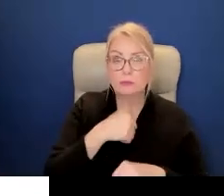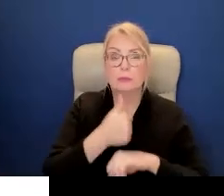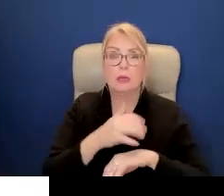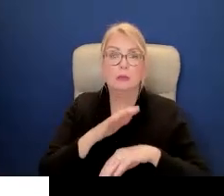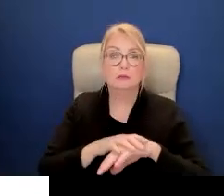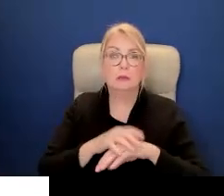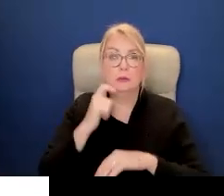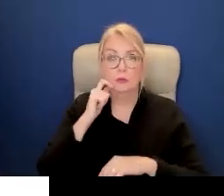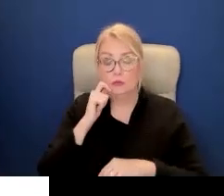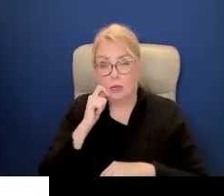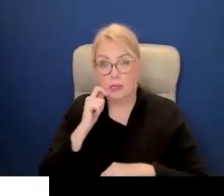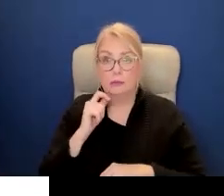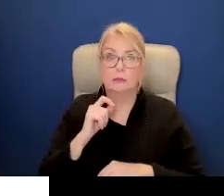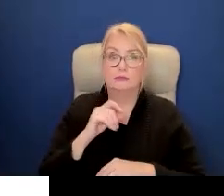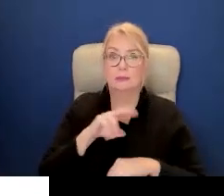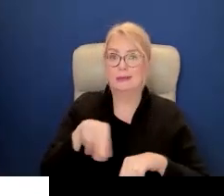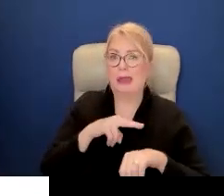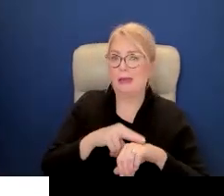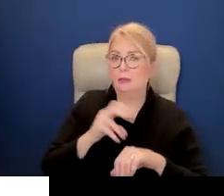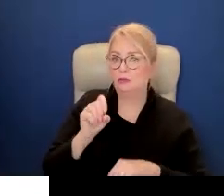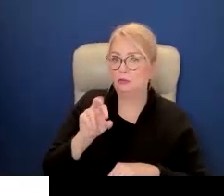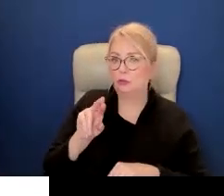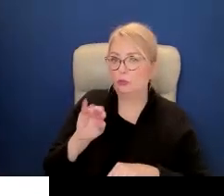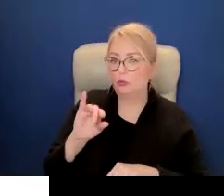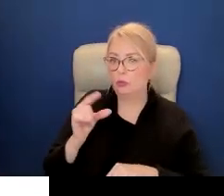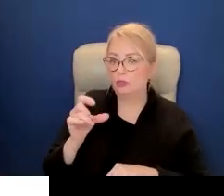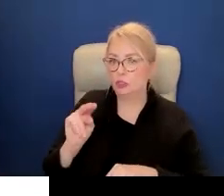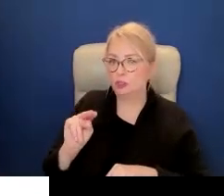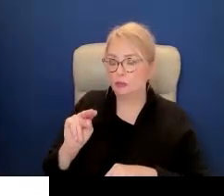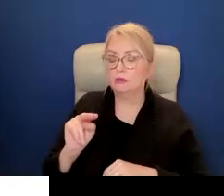And we don't expect the student, to be our informant